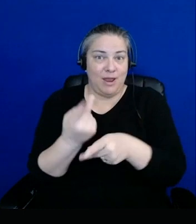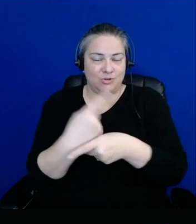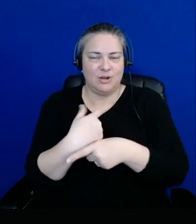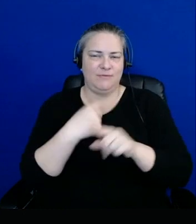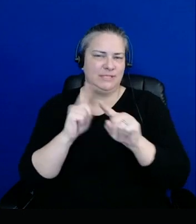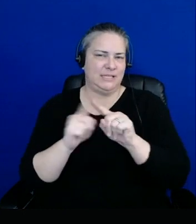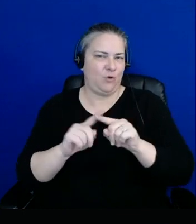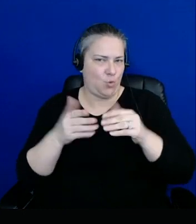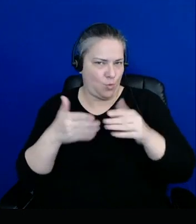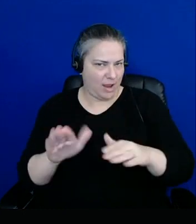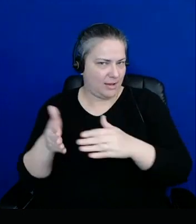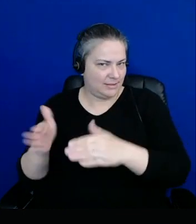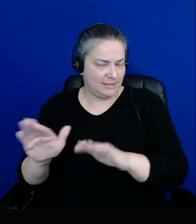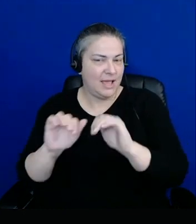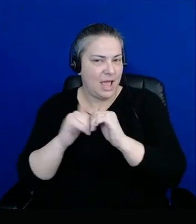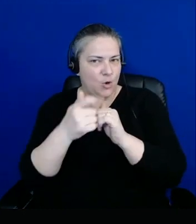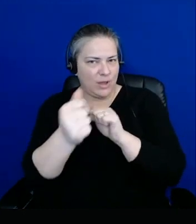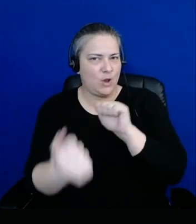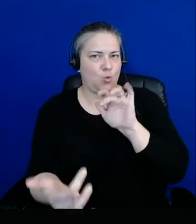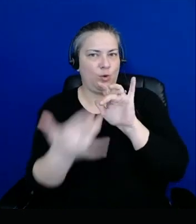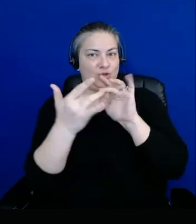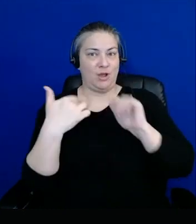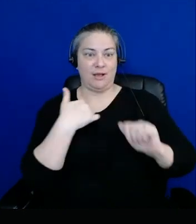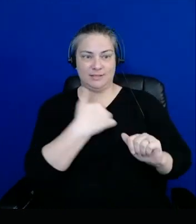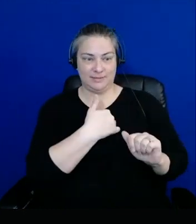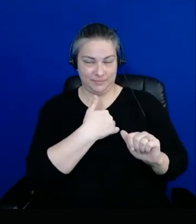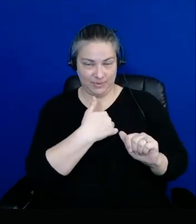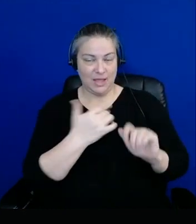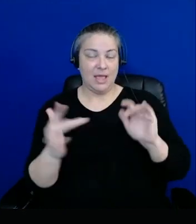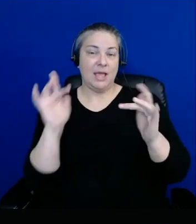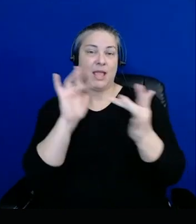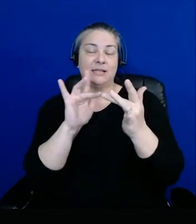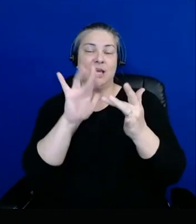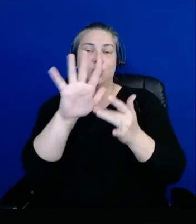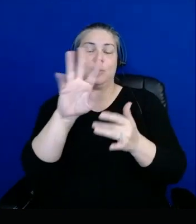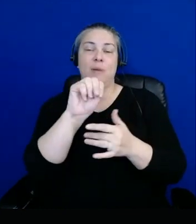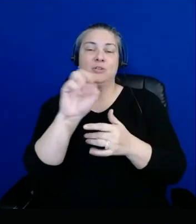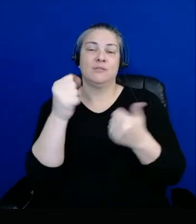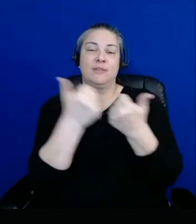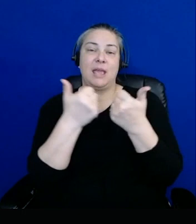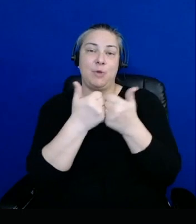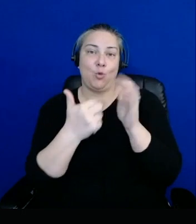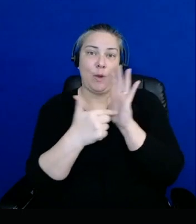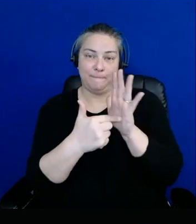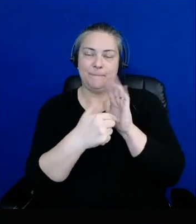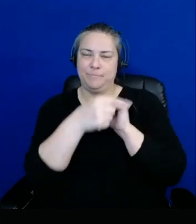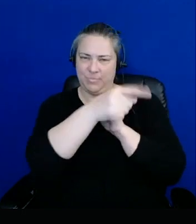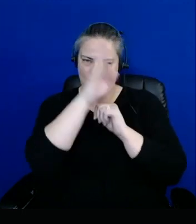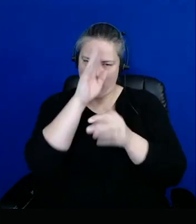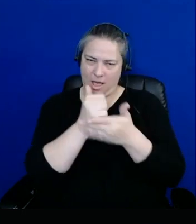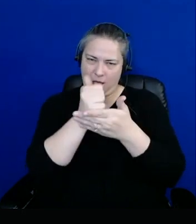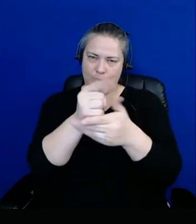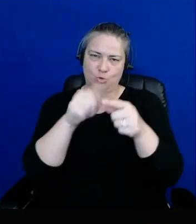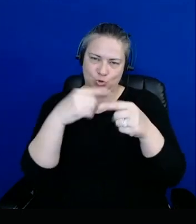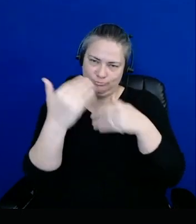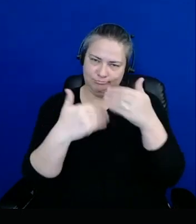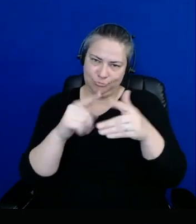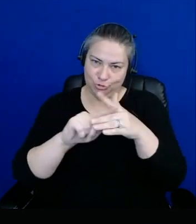there's a lot of different ways that you can reach out to us. Contact your Microsoft Gaming representative, and they'll help you get